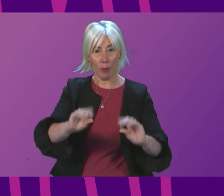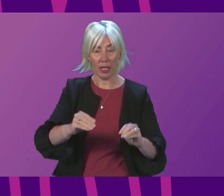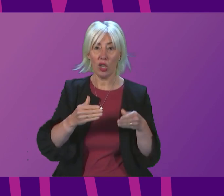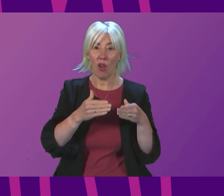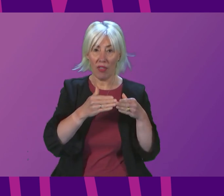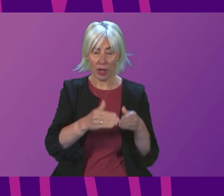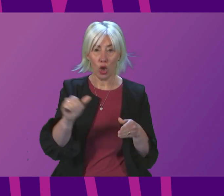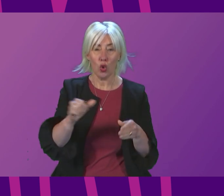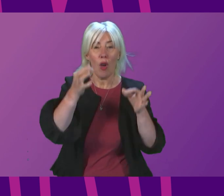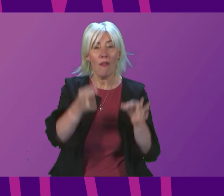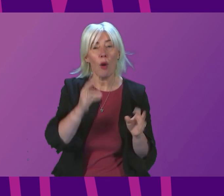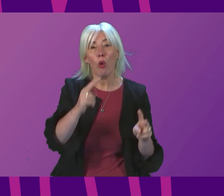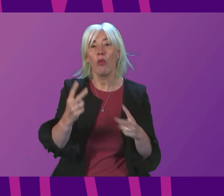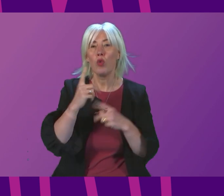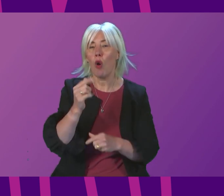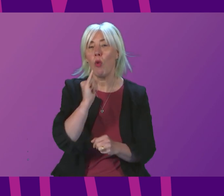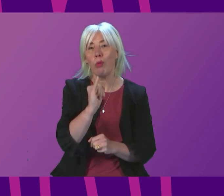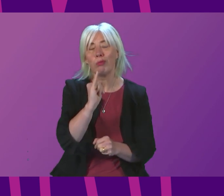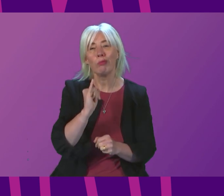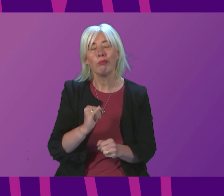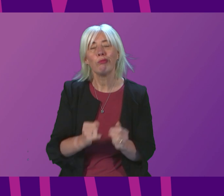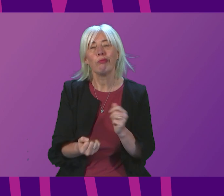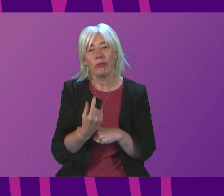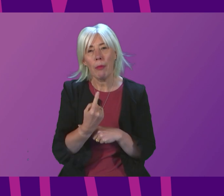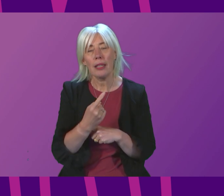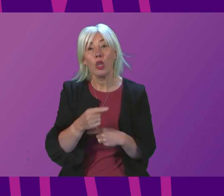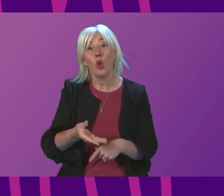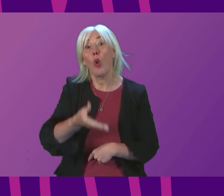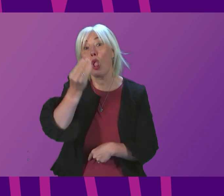“a formal review of what went wrong ... with a view to learning lessons”.